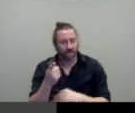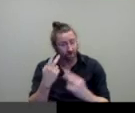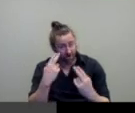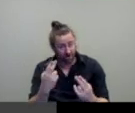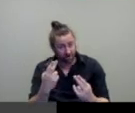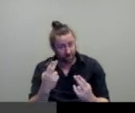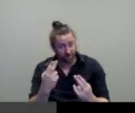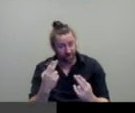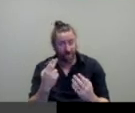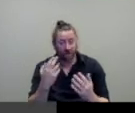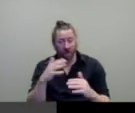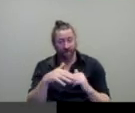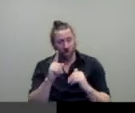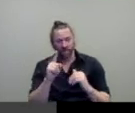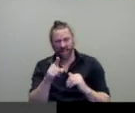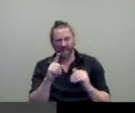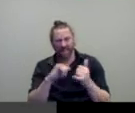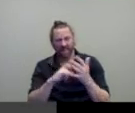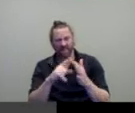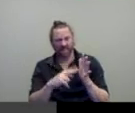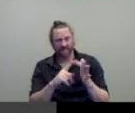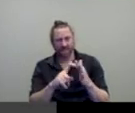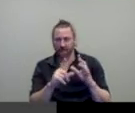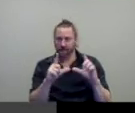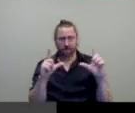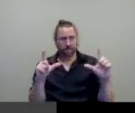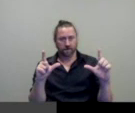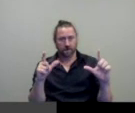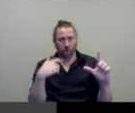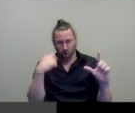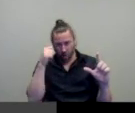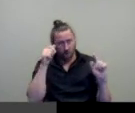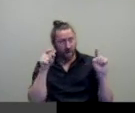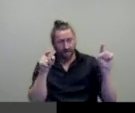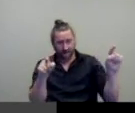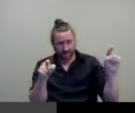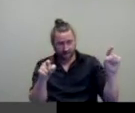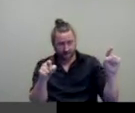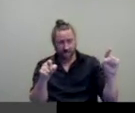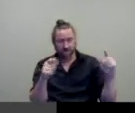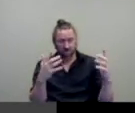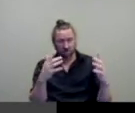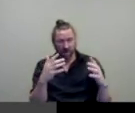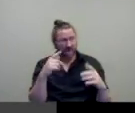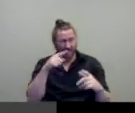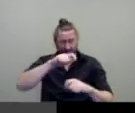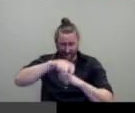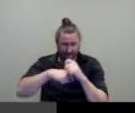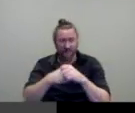the naturalism of the scene making us aware of these images as constructions